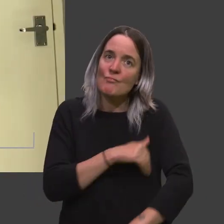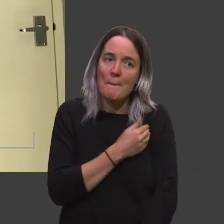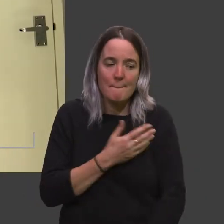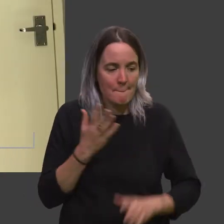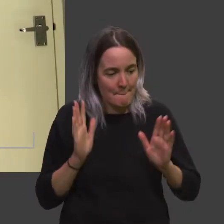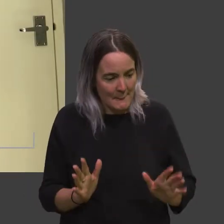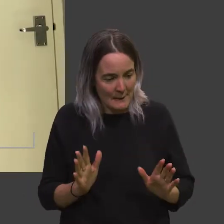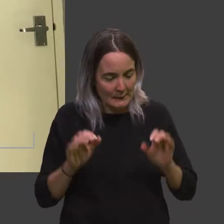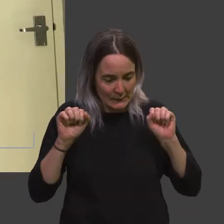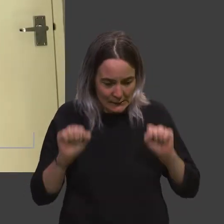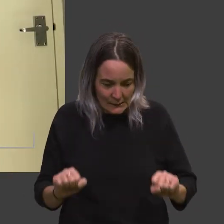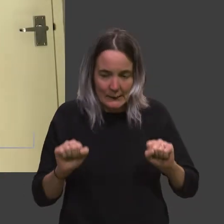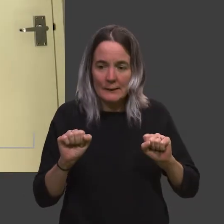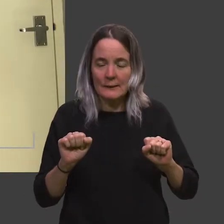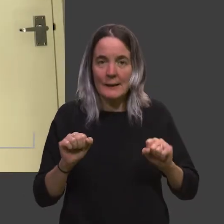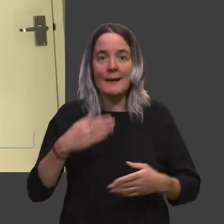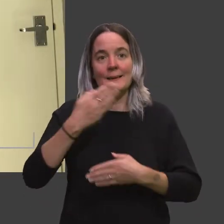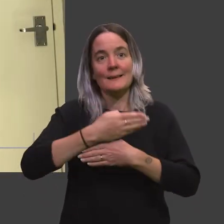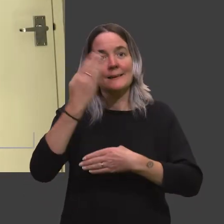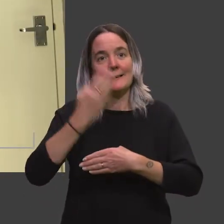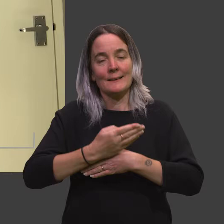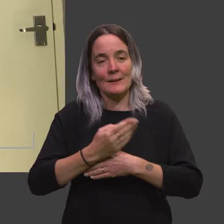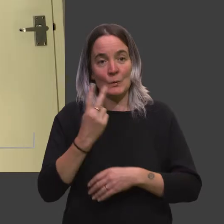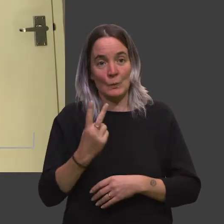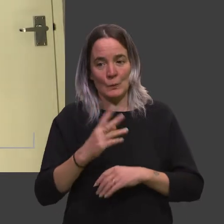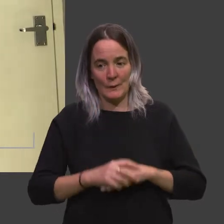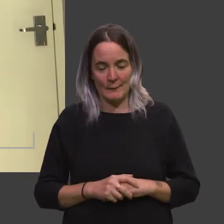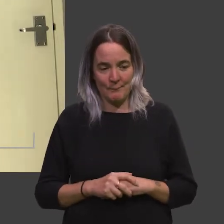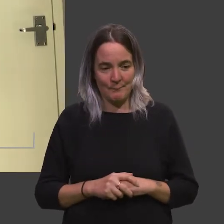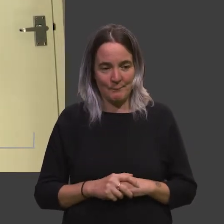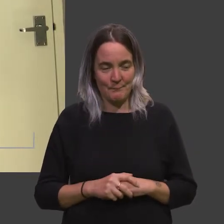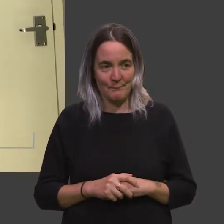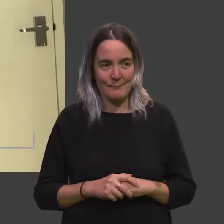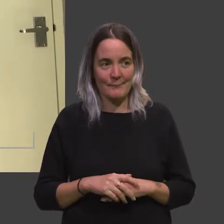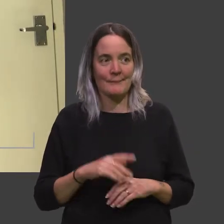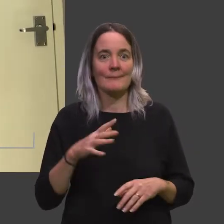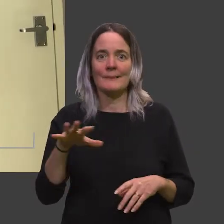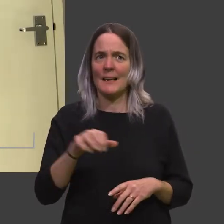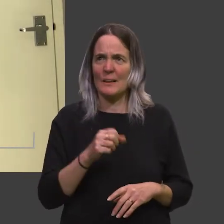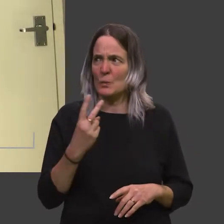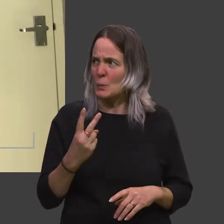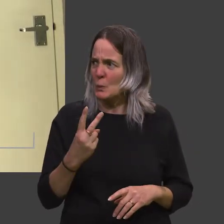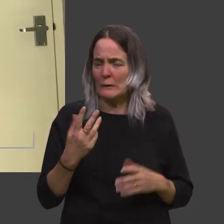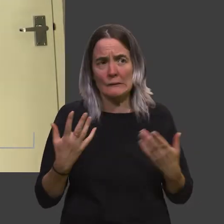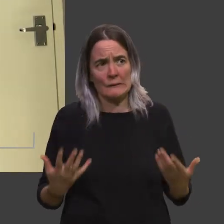Right. Take two. Take second. Have two. Anyway.